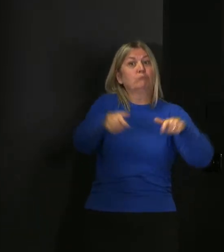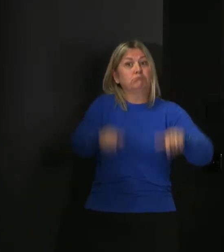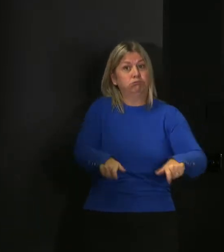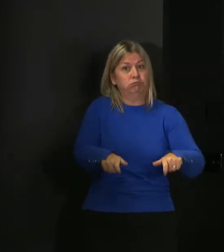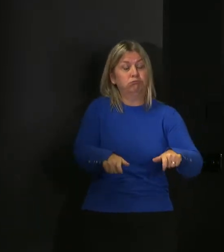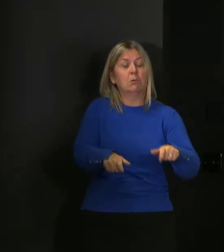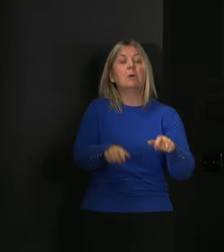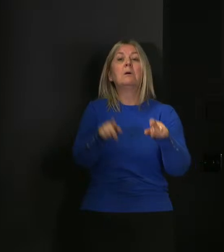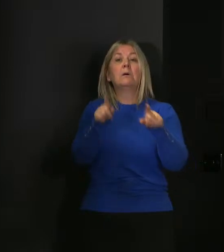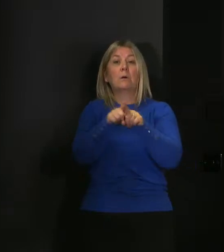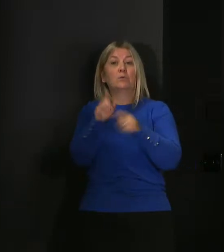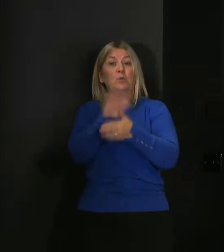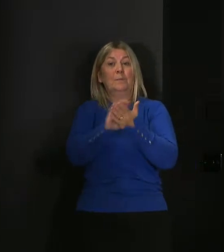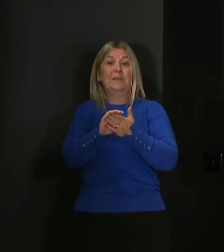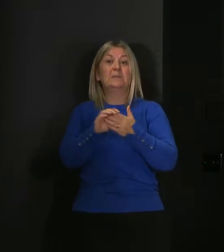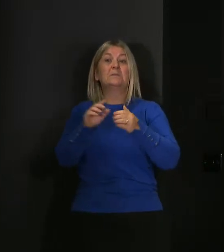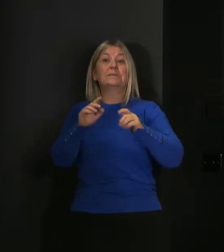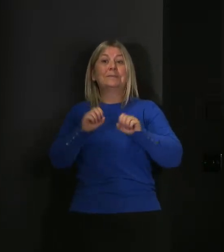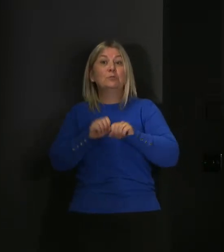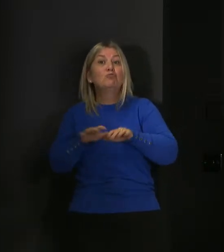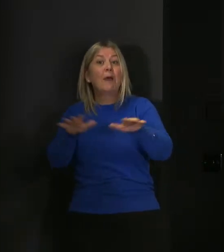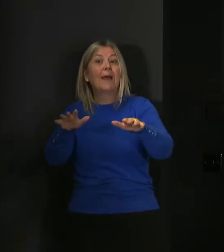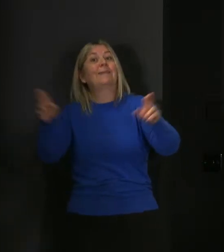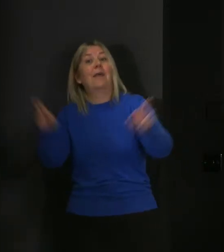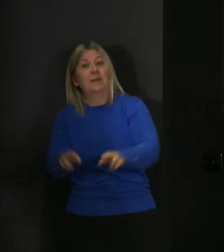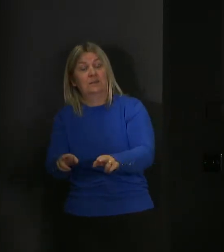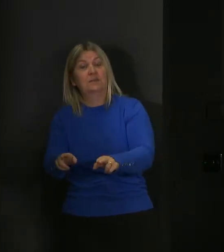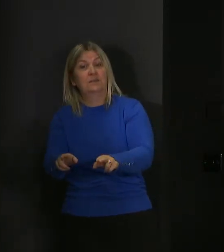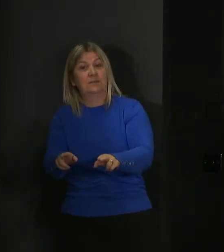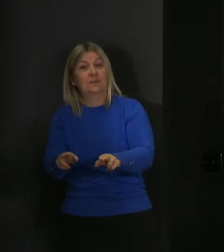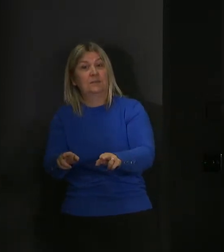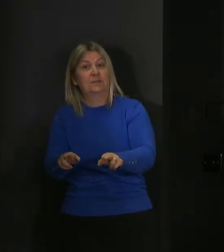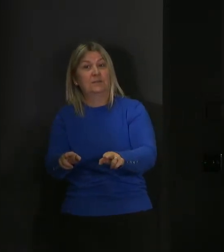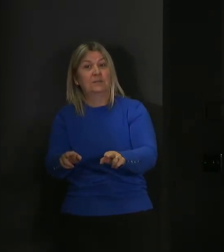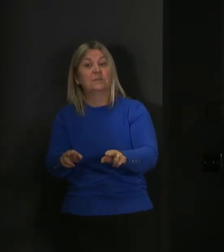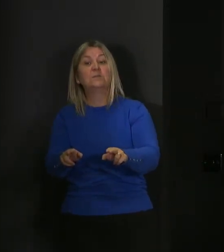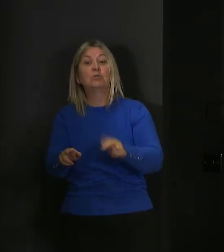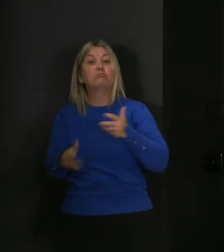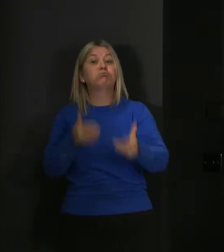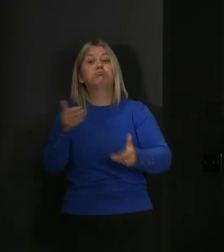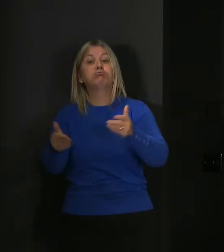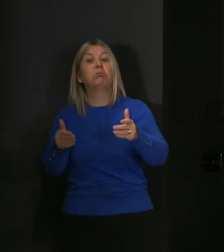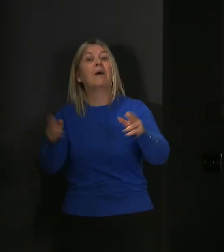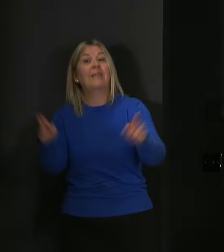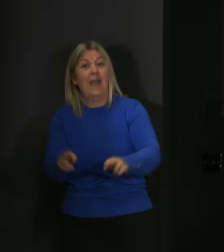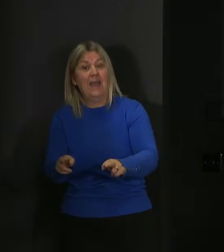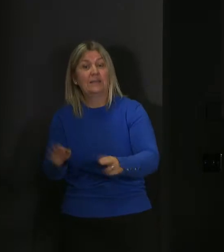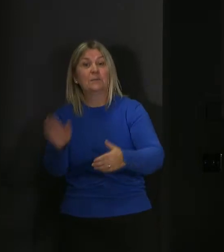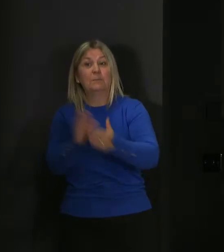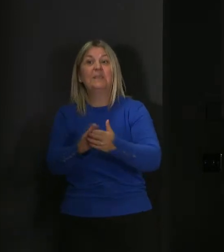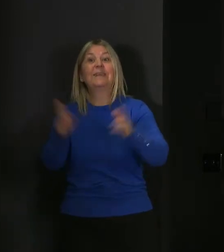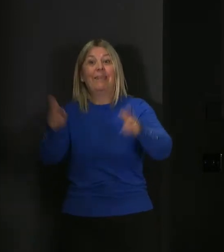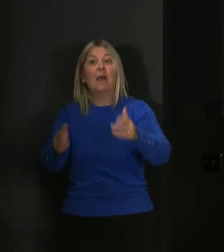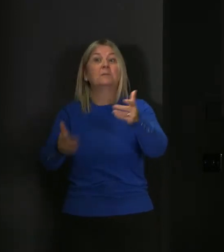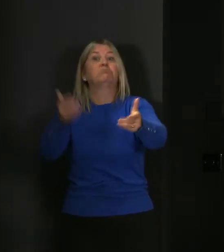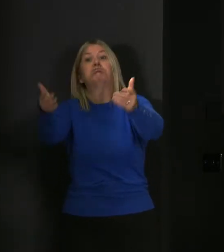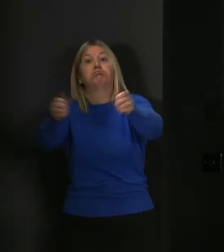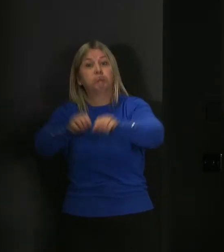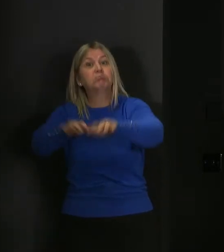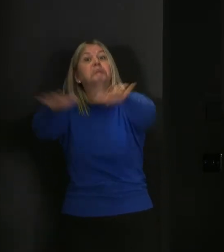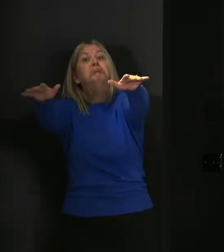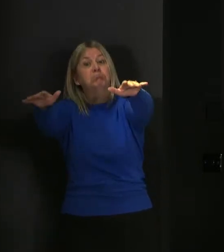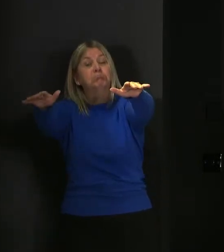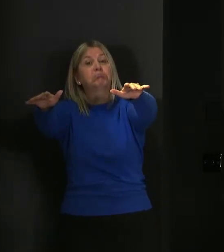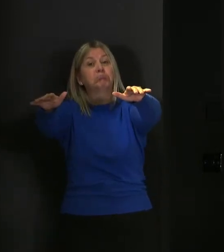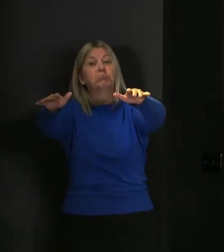then infect other people as well. So further down the line it's slowed, the kind of epidemic curve,